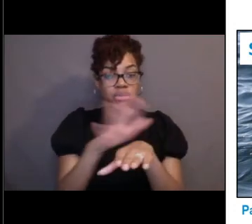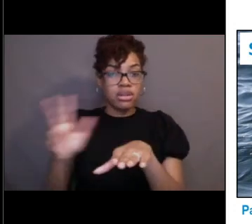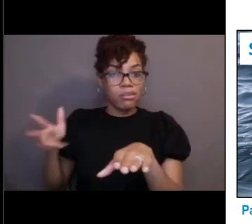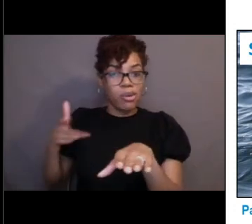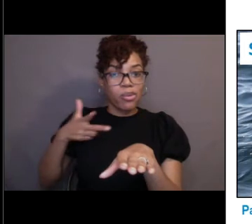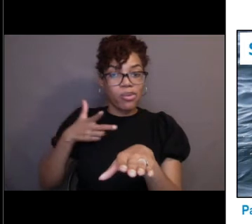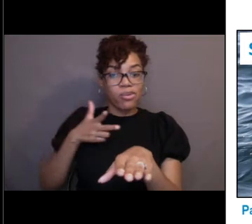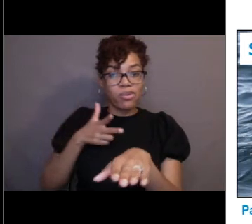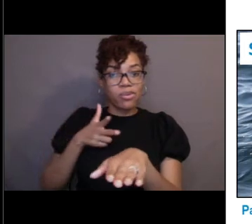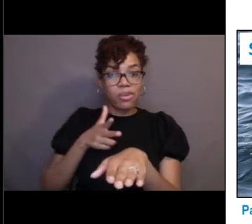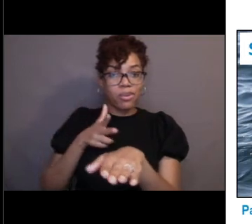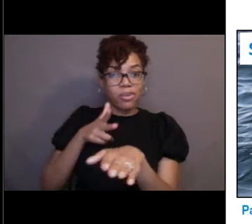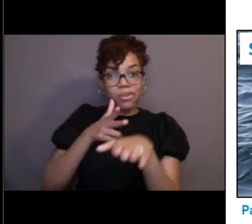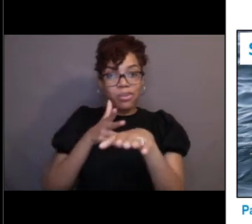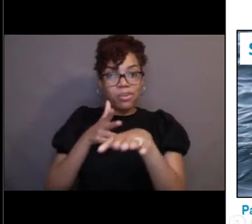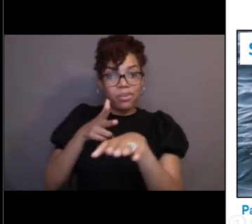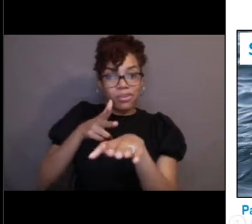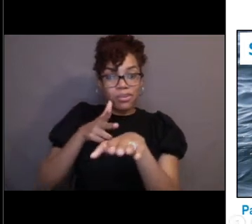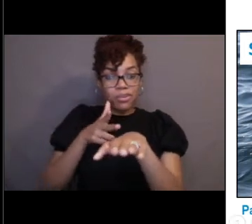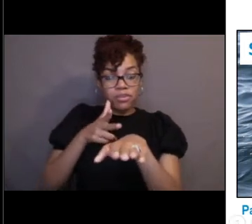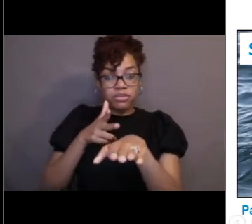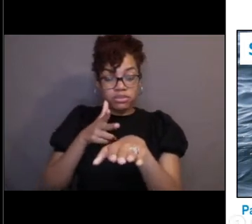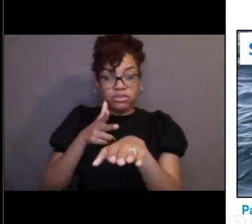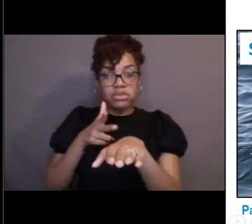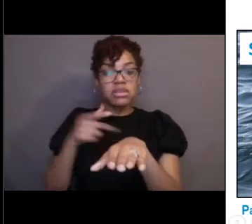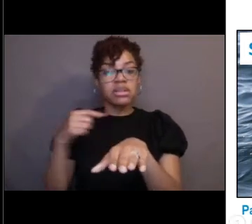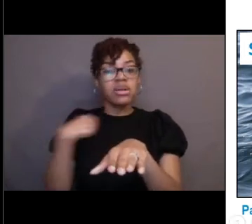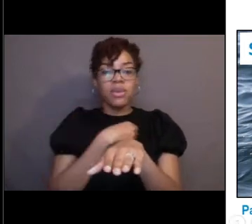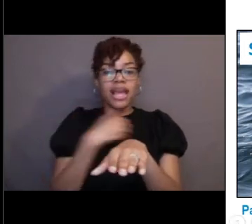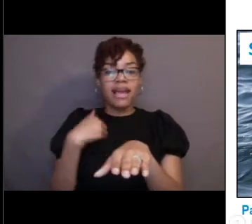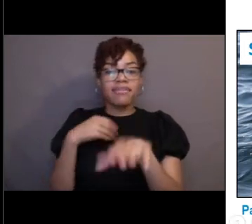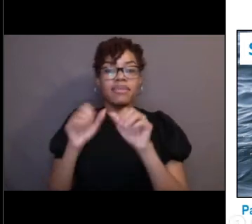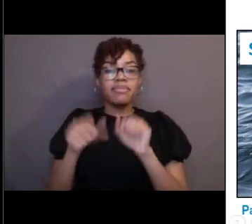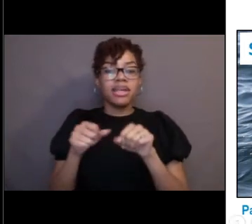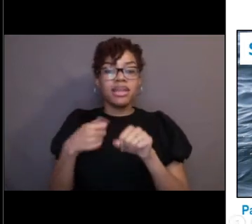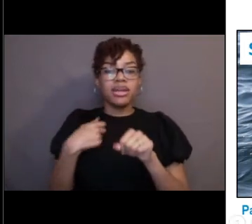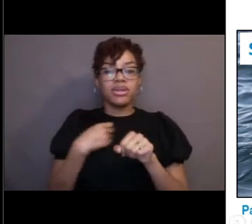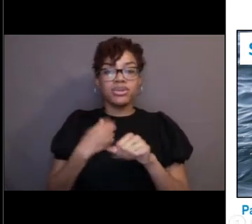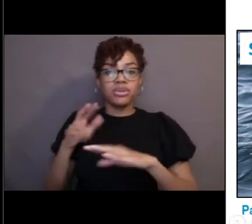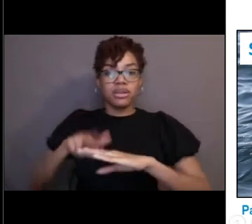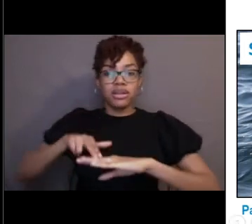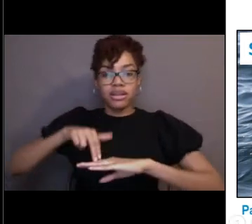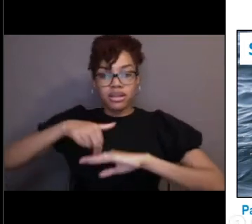And we have a specially designed platform that's attached to the boat. And that's me lying down there.